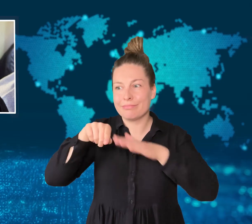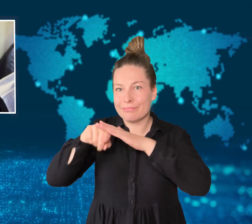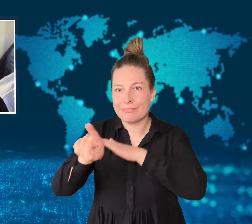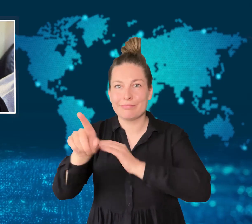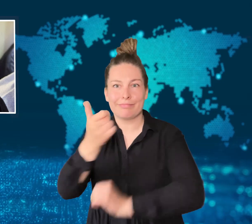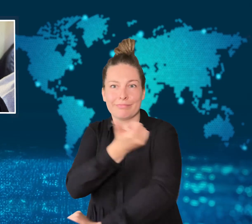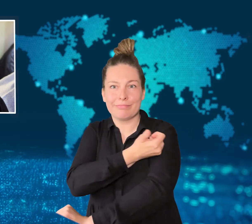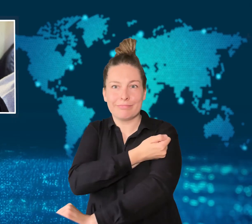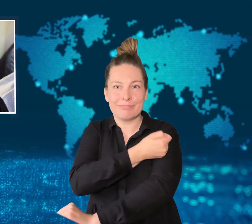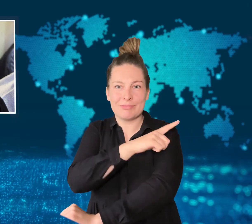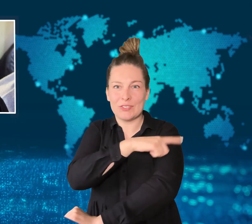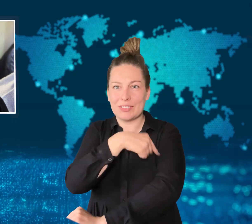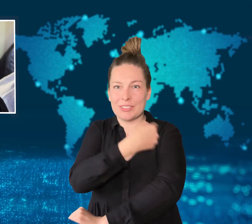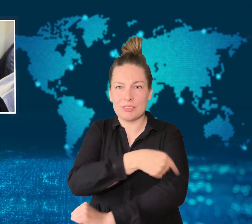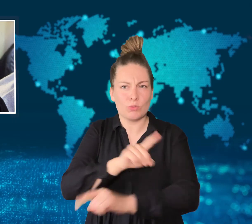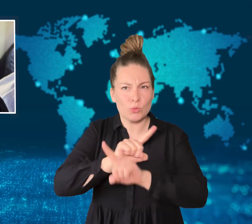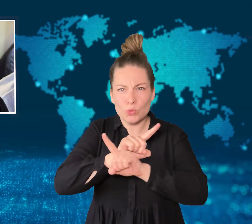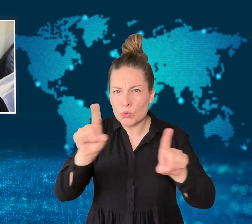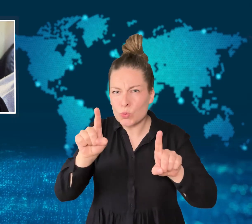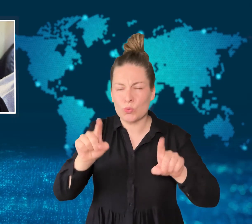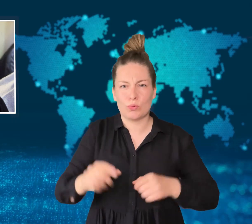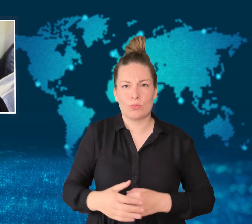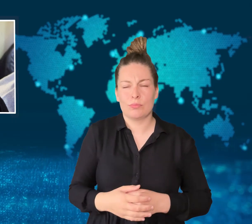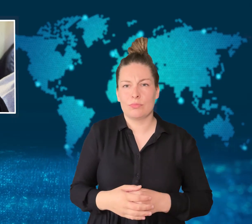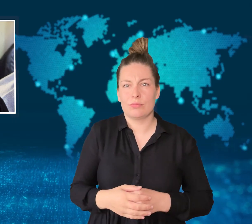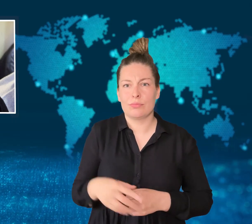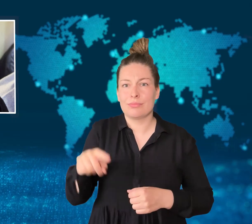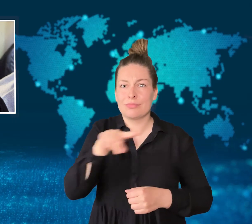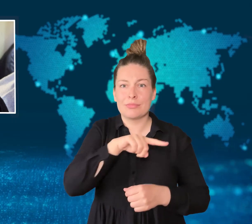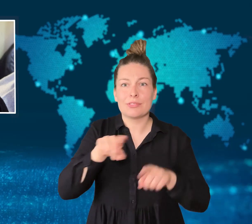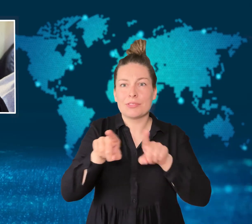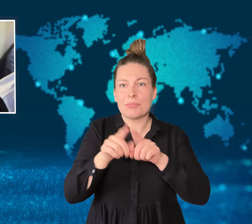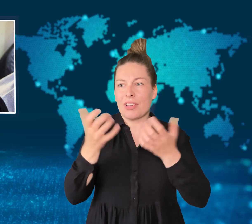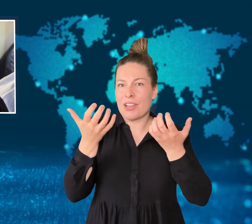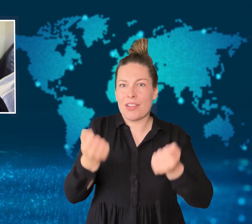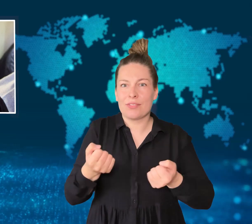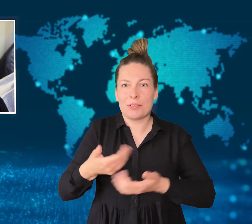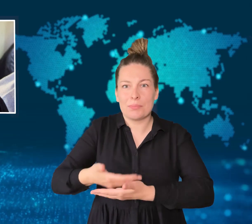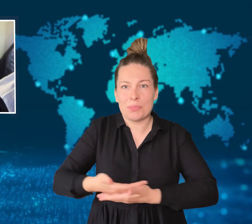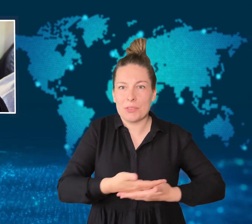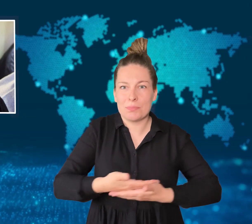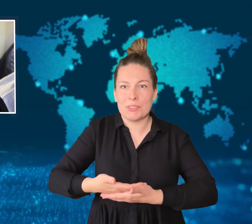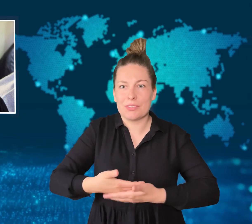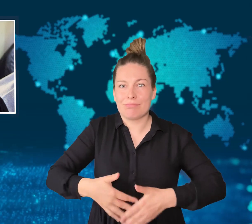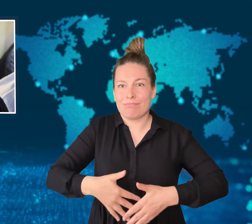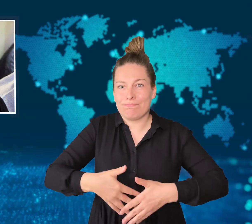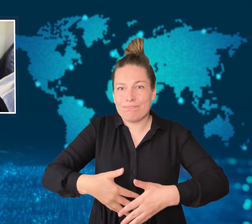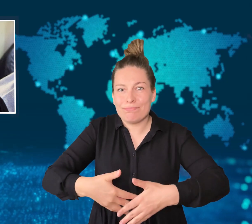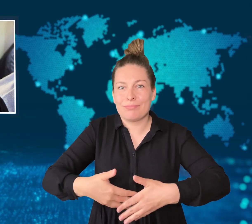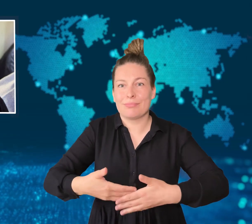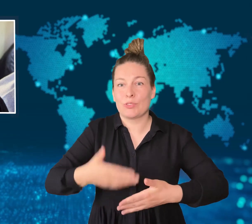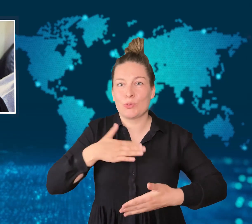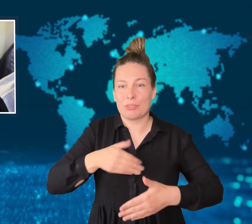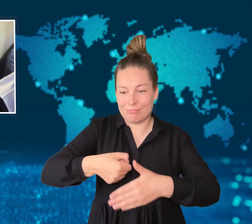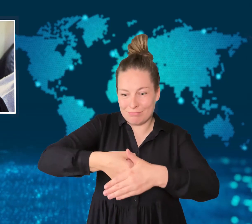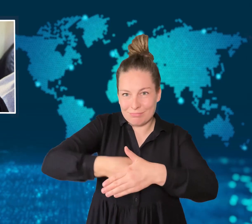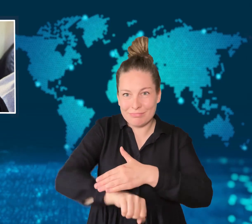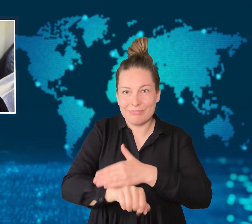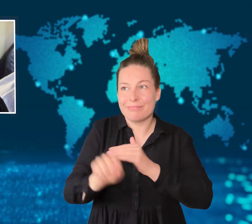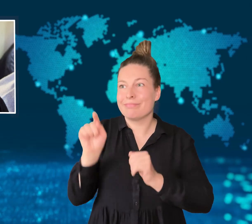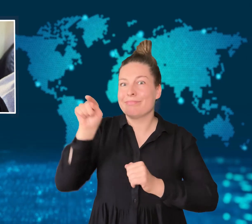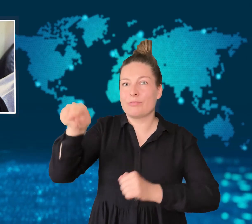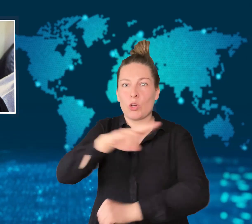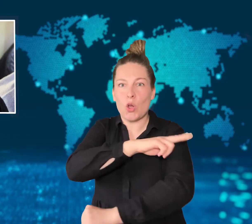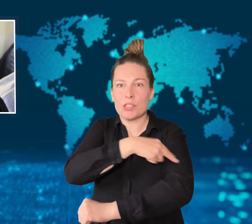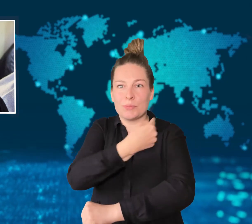Mothers were told not to vaccinate their children and were discouraged